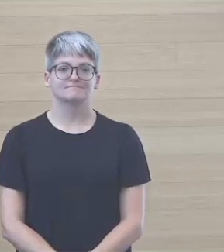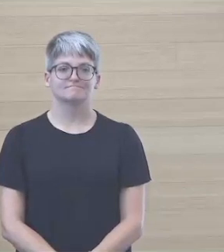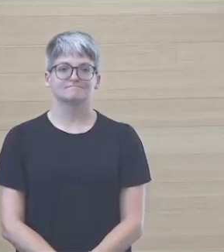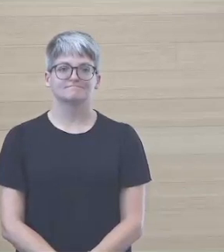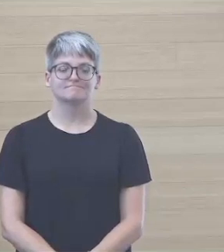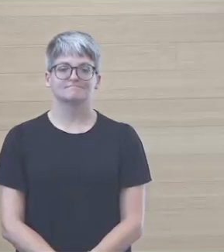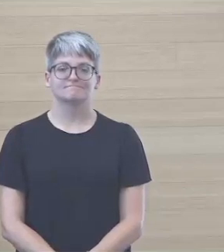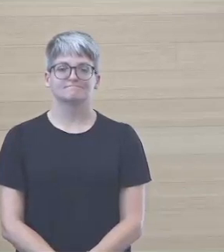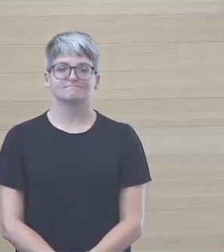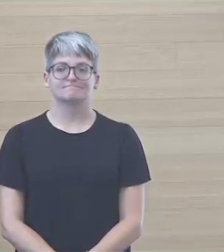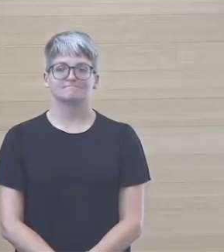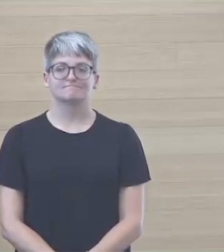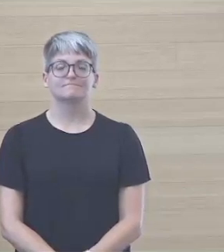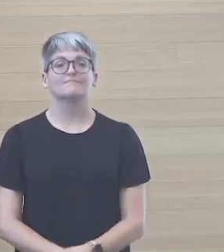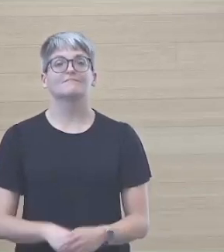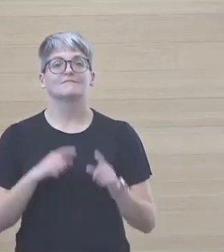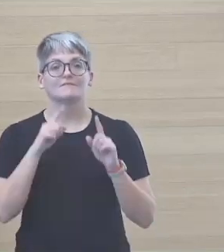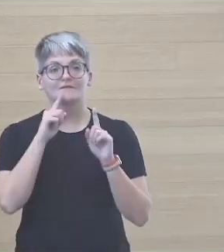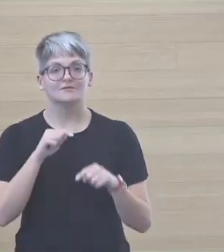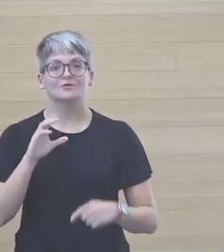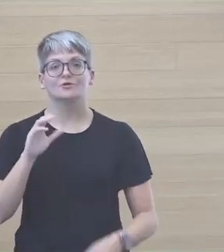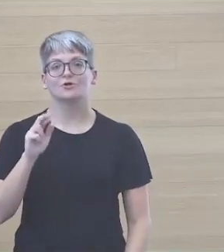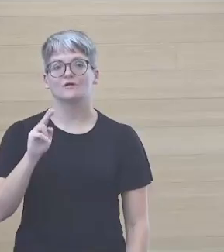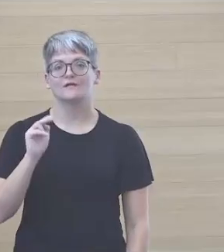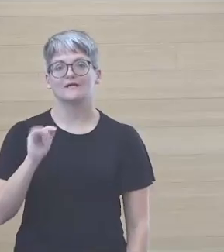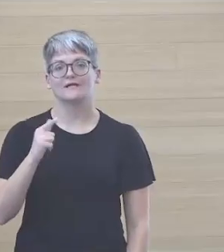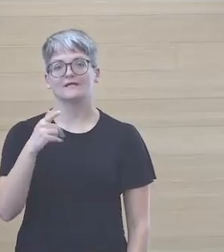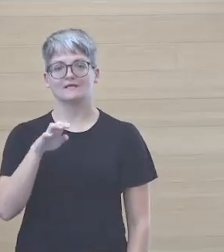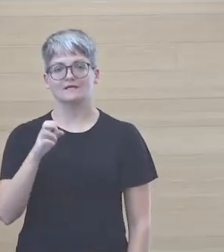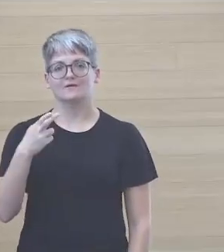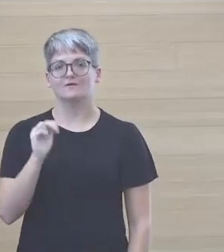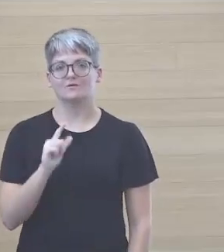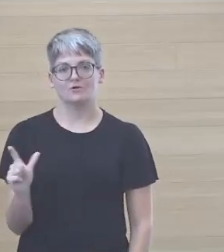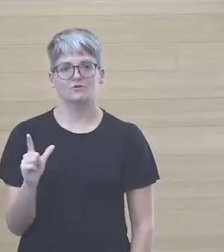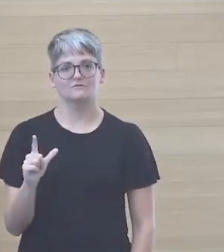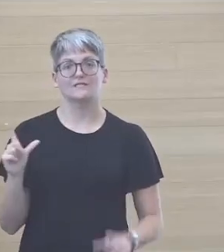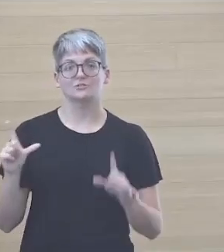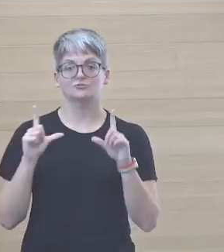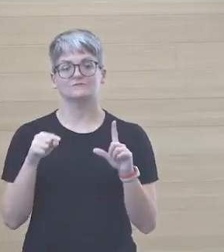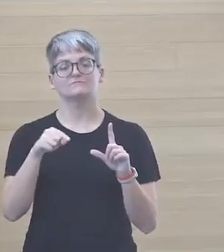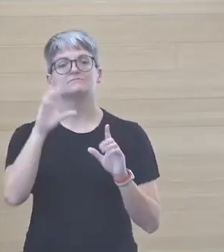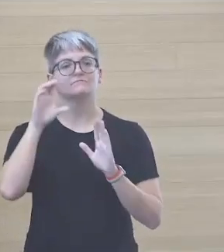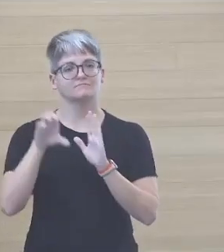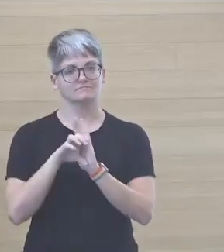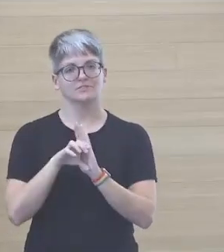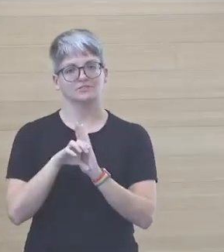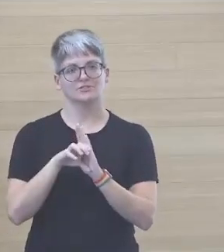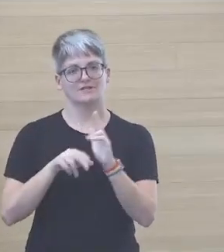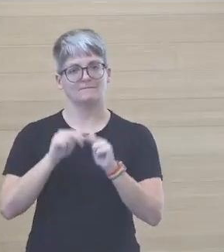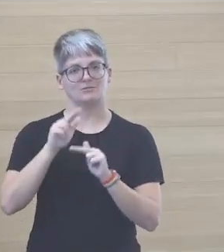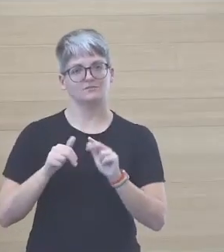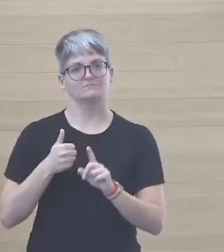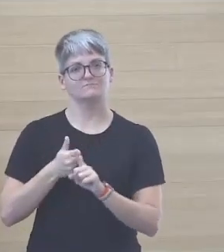The answer was Carnegie Hall. And on the screen is an image of Carnegie Hall.